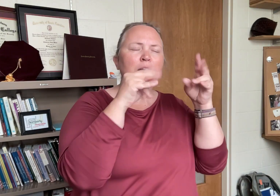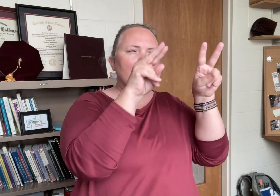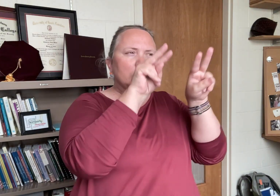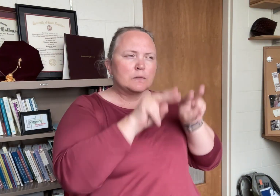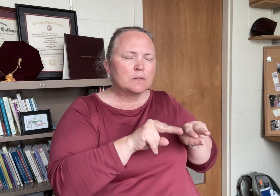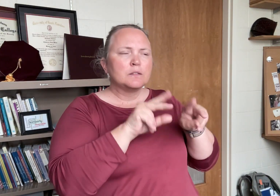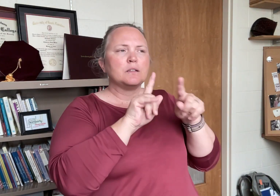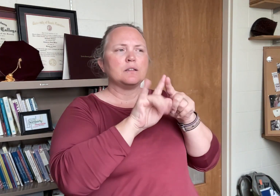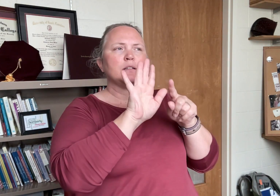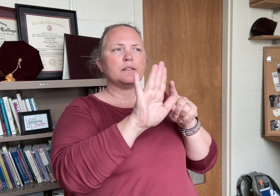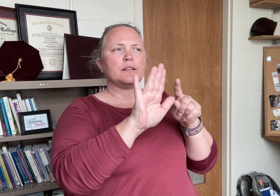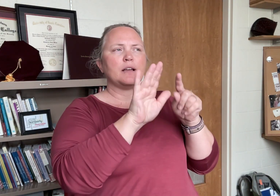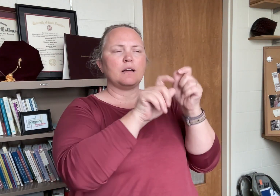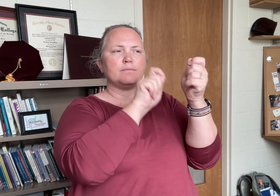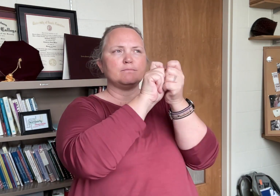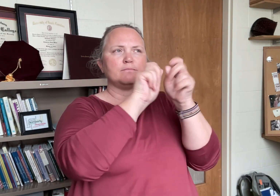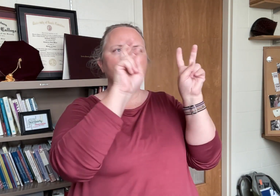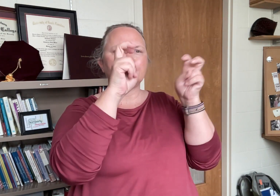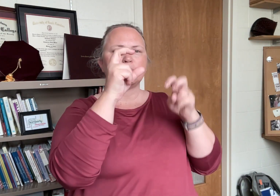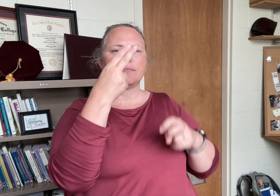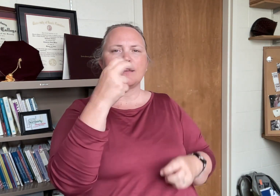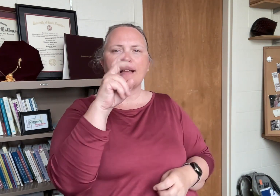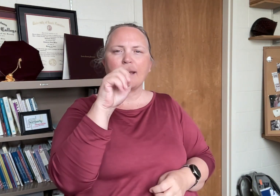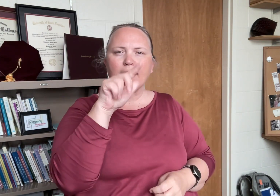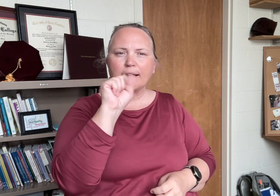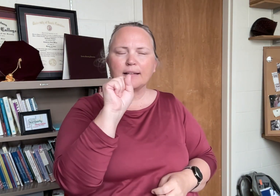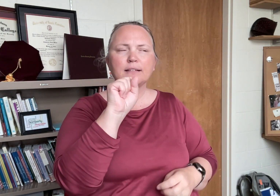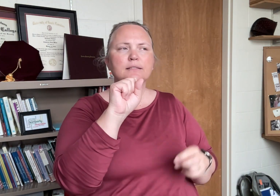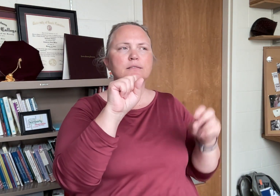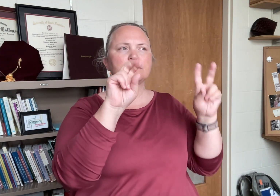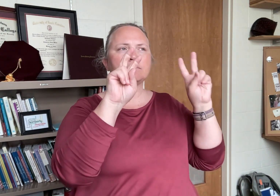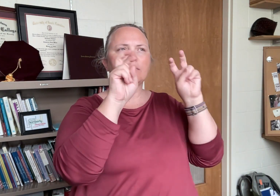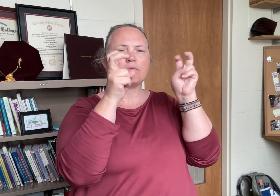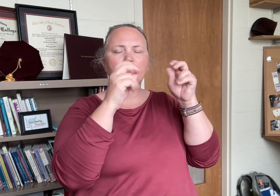So I recommend really analyzing those articles for example, the